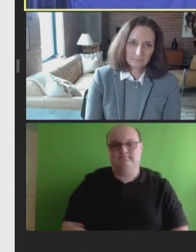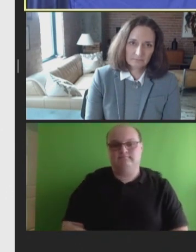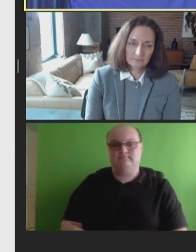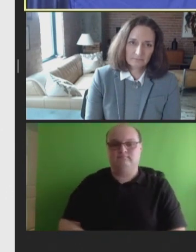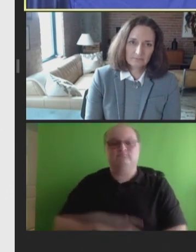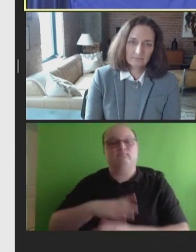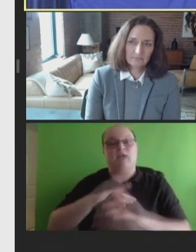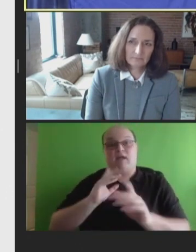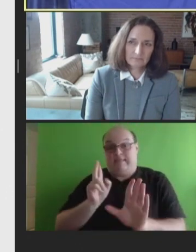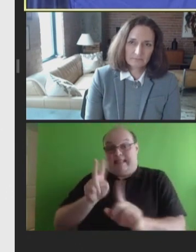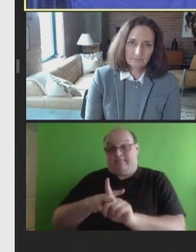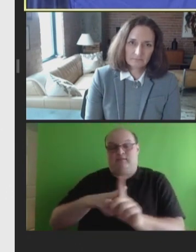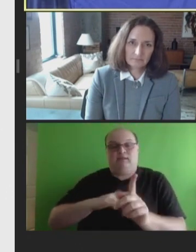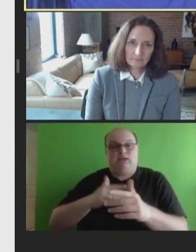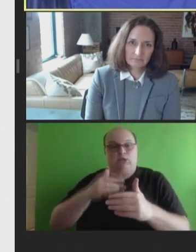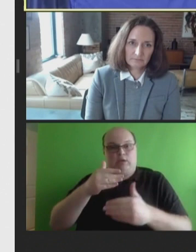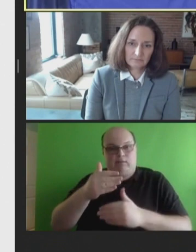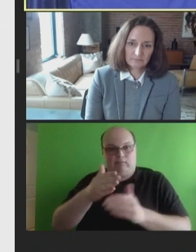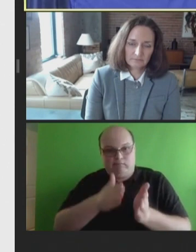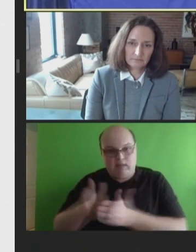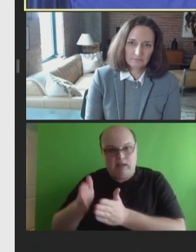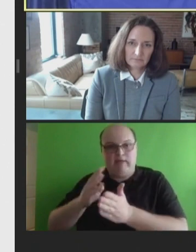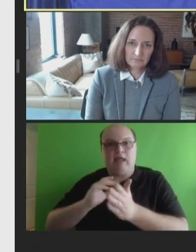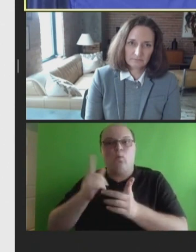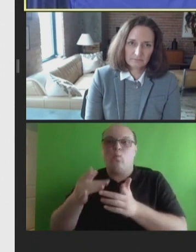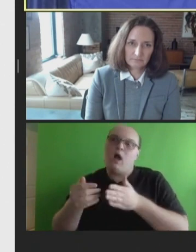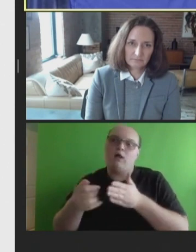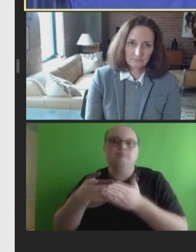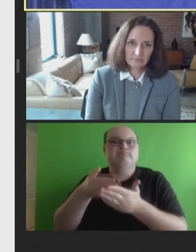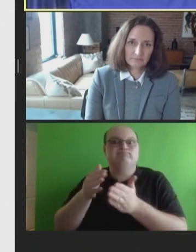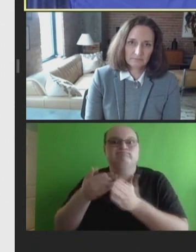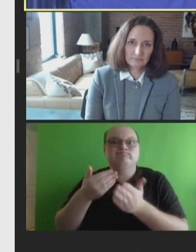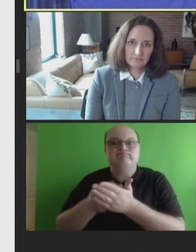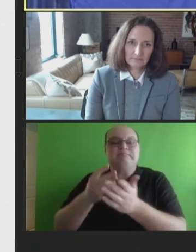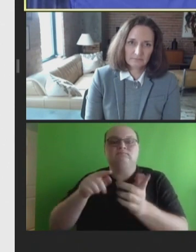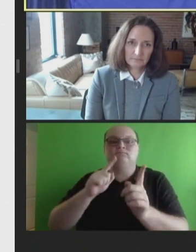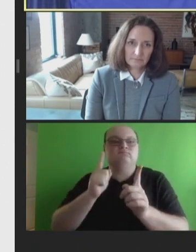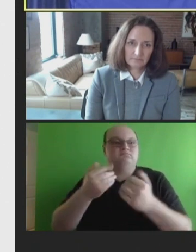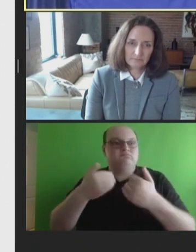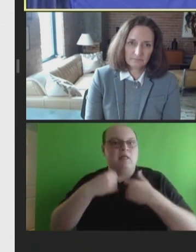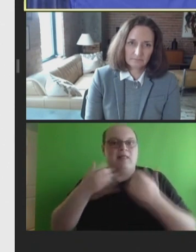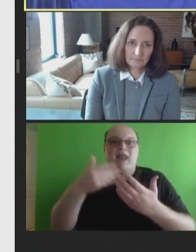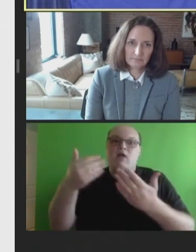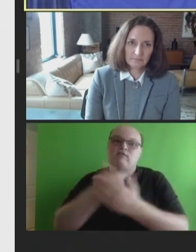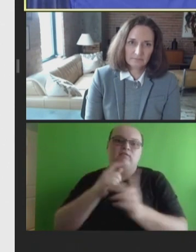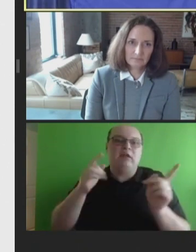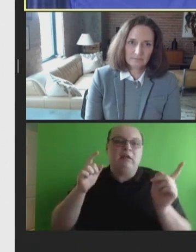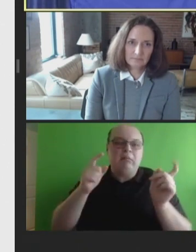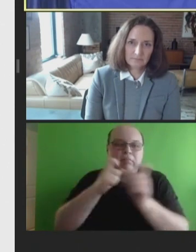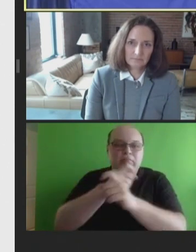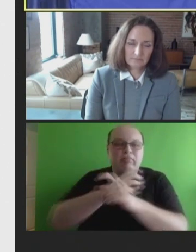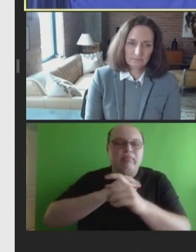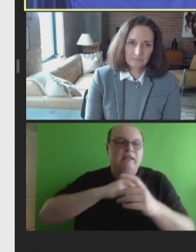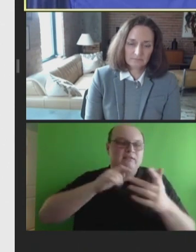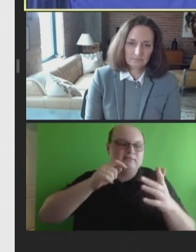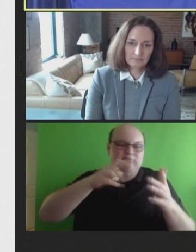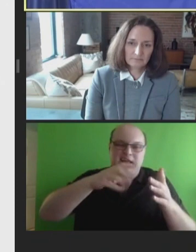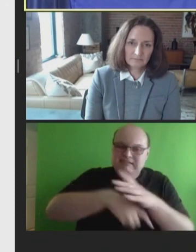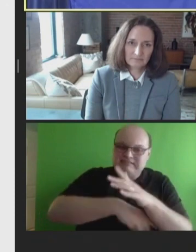I think that is one of our guiding factors is, you know, when you have a lot of nuance of, you know,